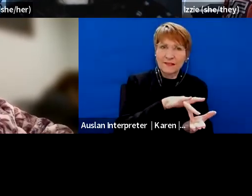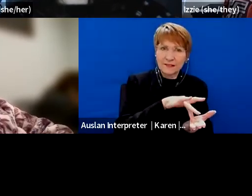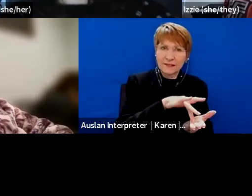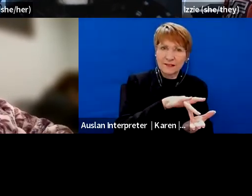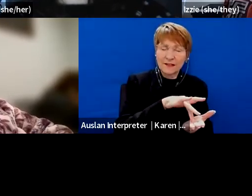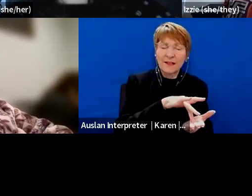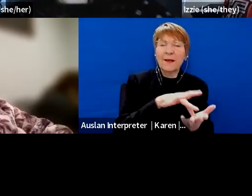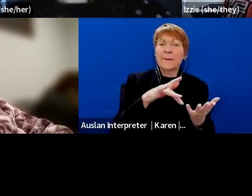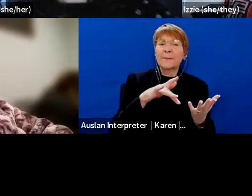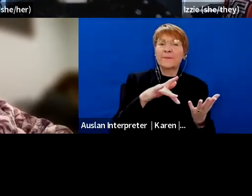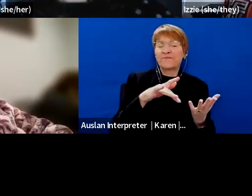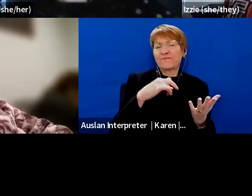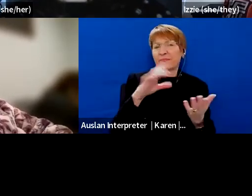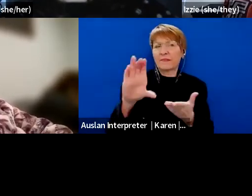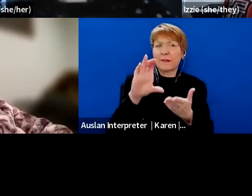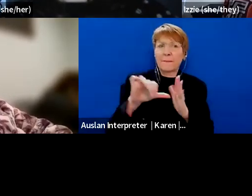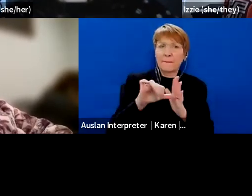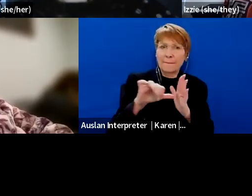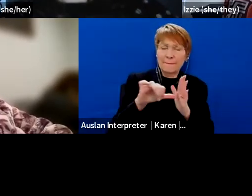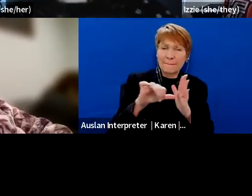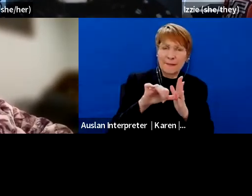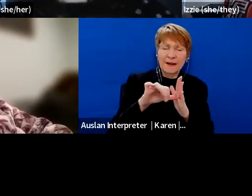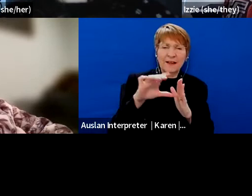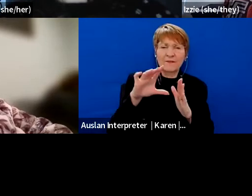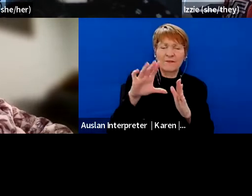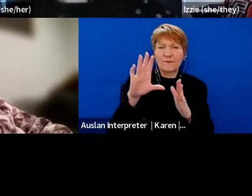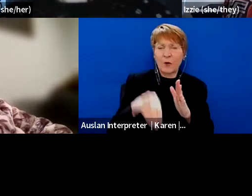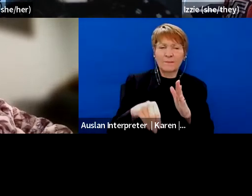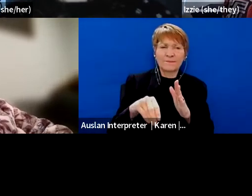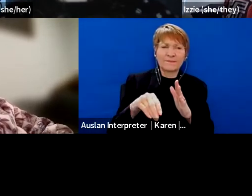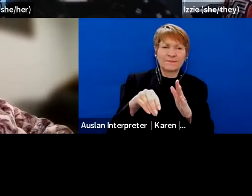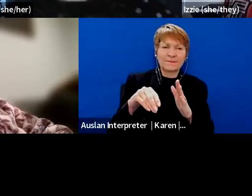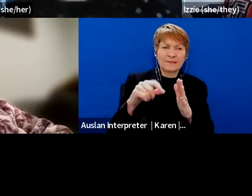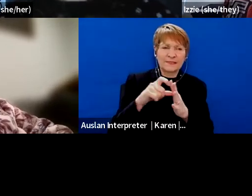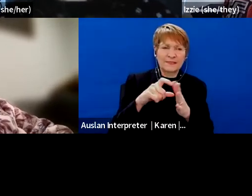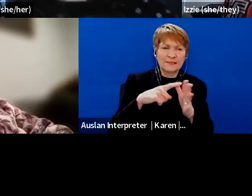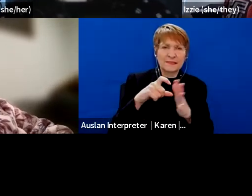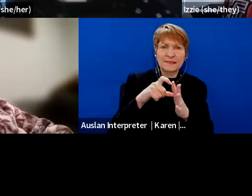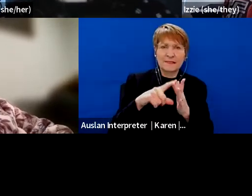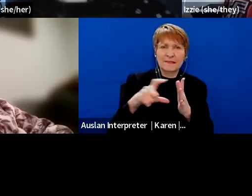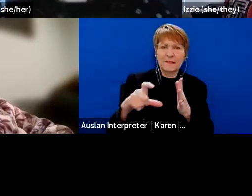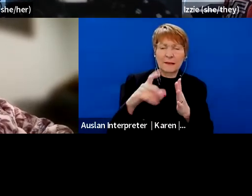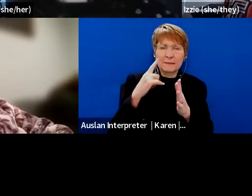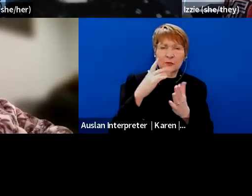And then we had fun we had packages through addict or daddy or whatever it was called at different times.